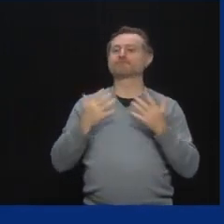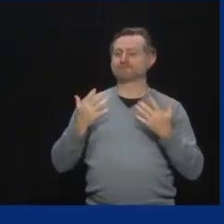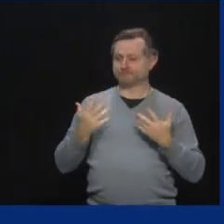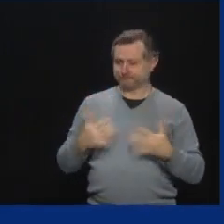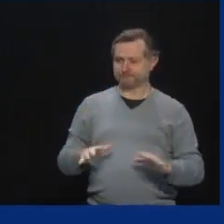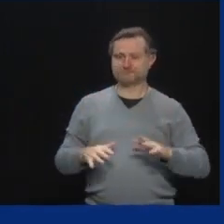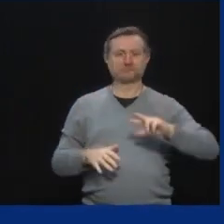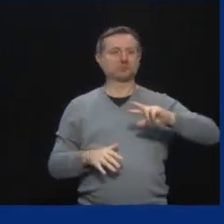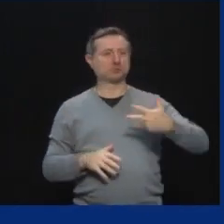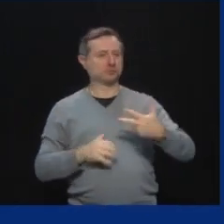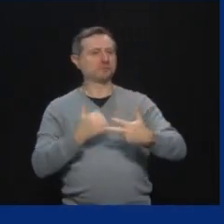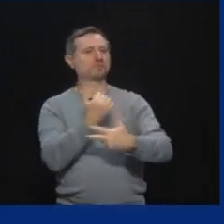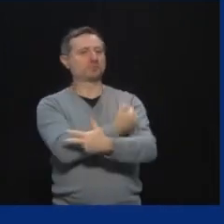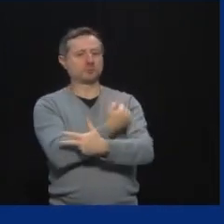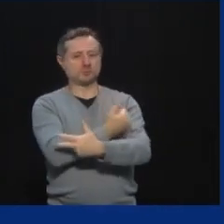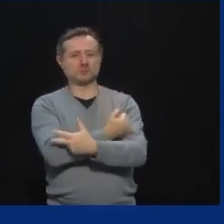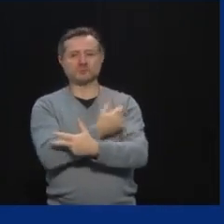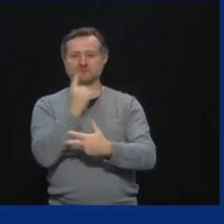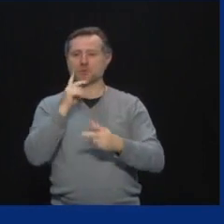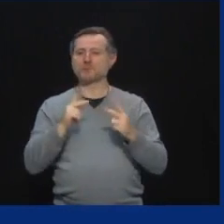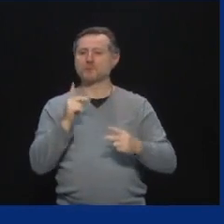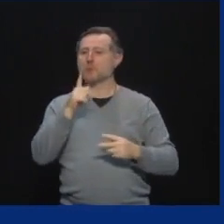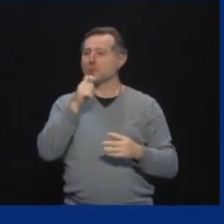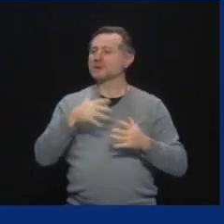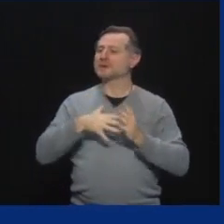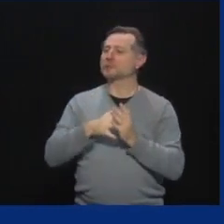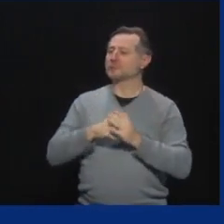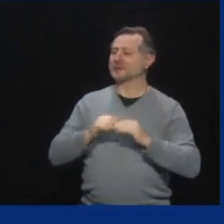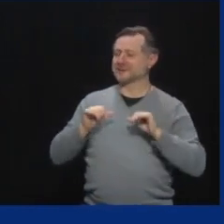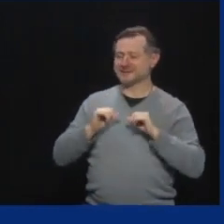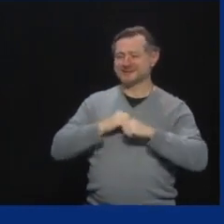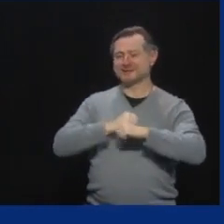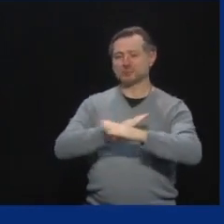a website out there and why dot gov boosters if you want to find out where